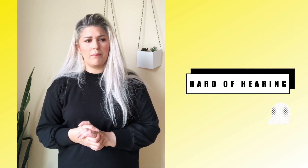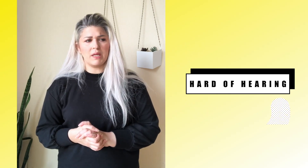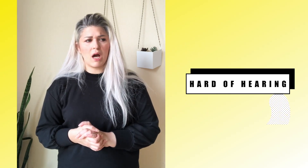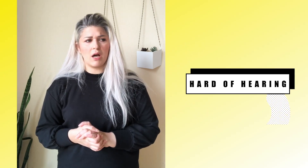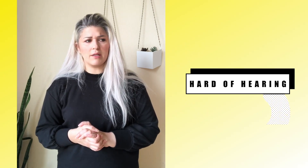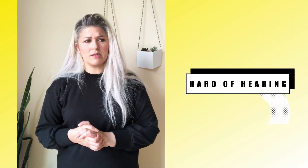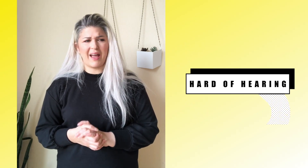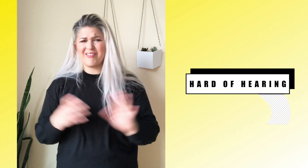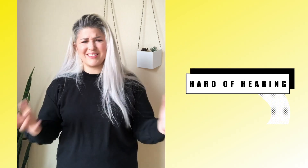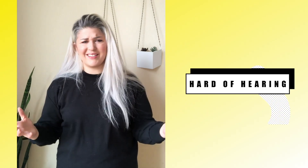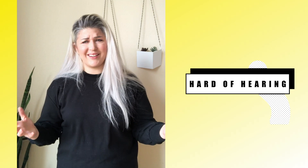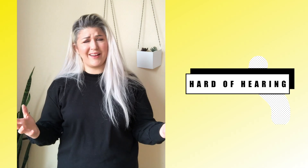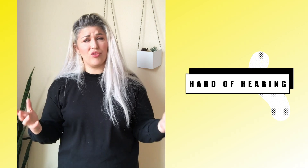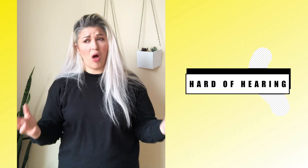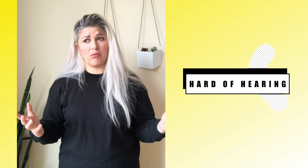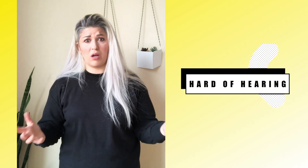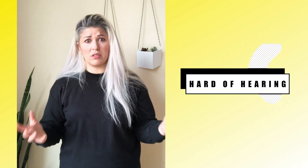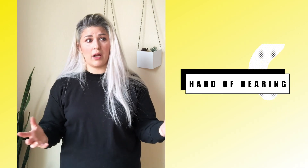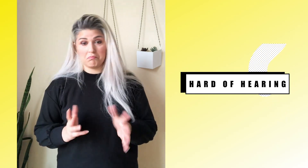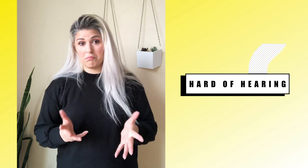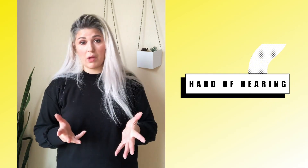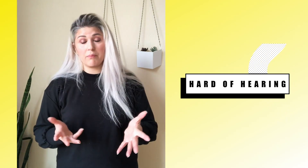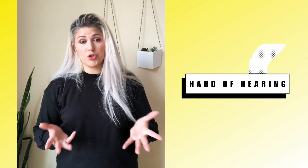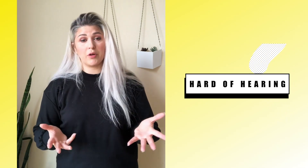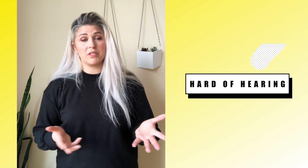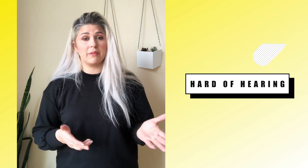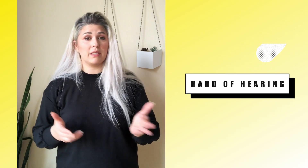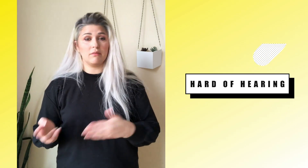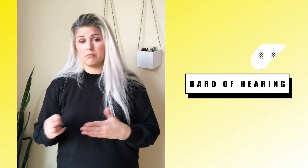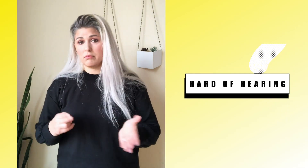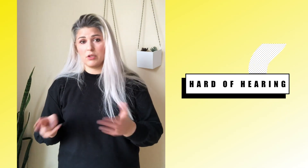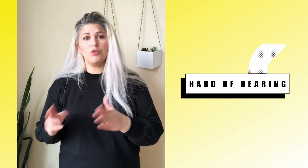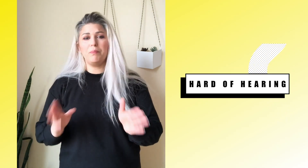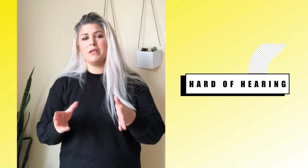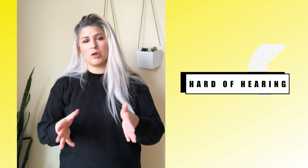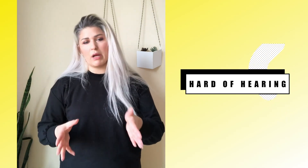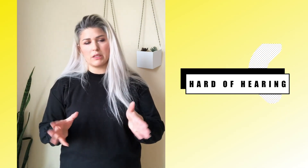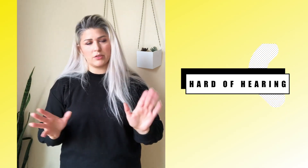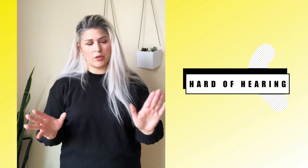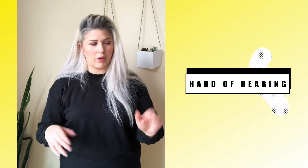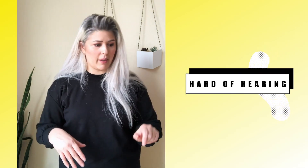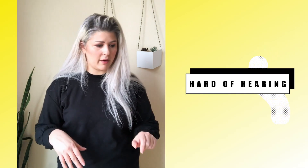because I haven't seen it in a long, long time. I'm sure if somebody you'll be corrected. So don't worry about it.